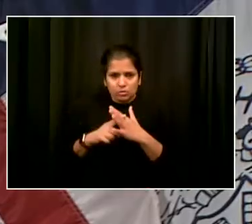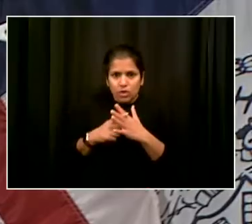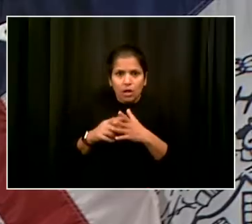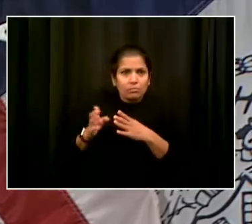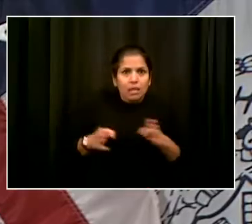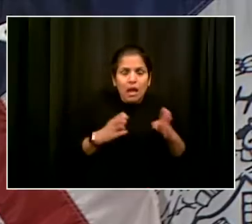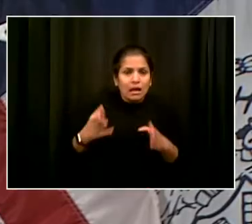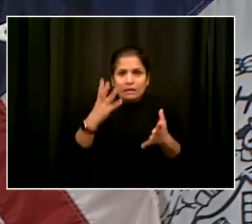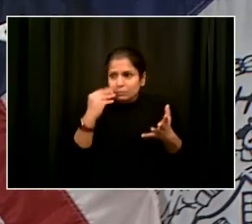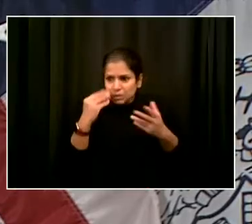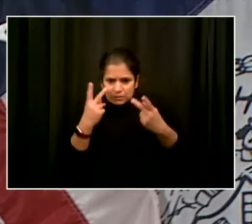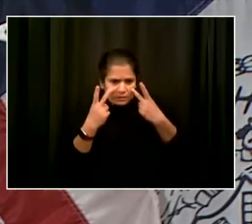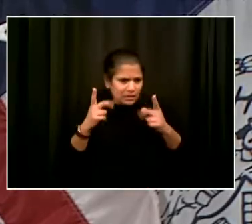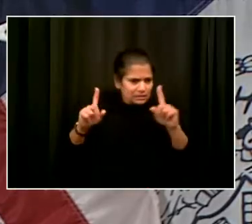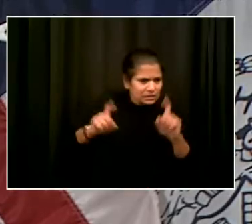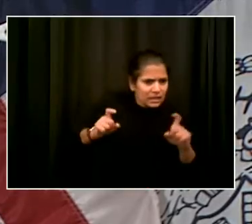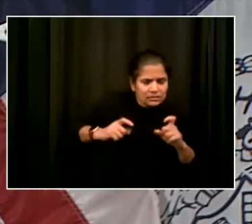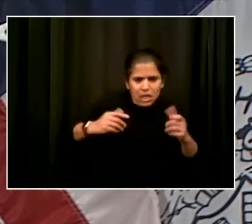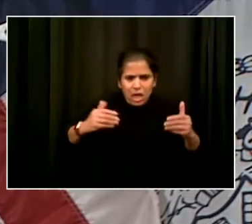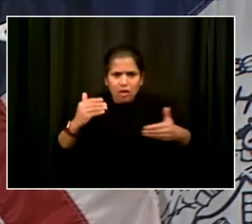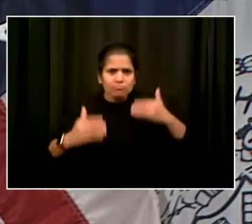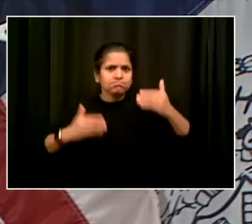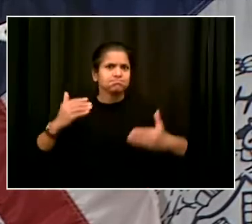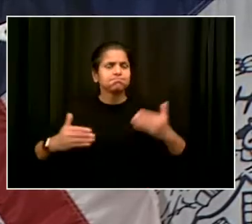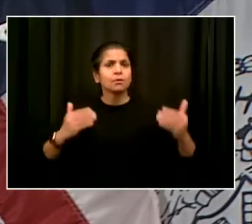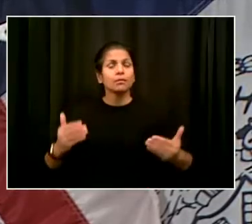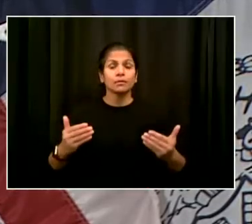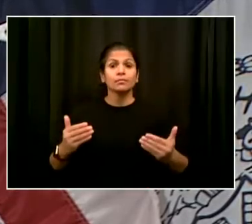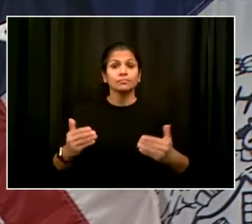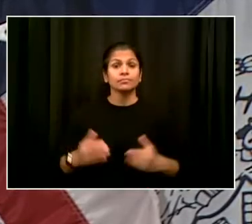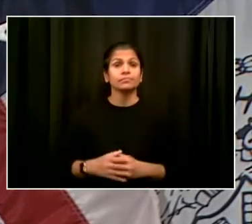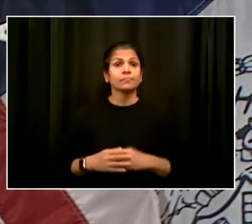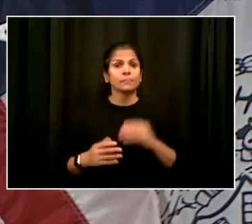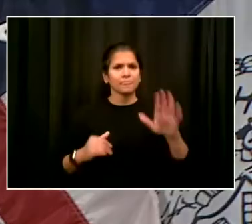ALREADY THROUGHGH THE VIIRUS?